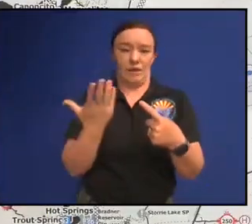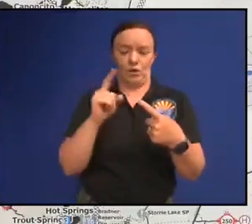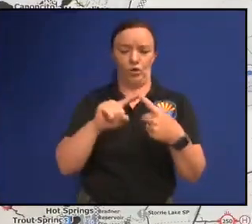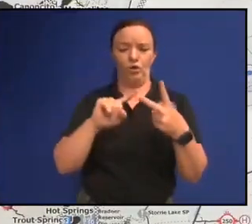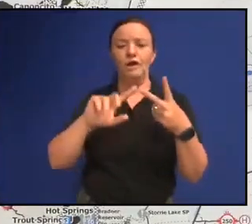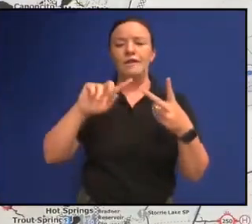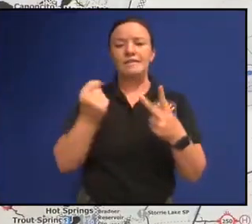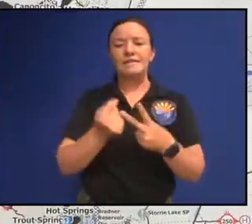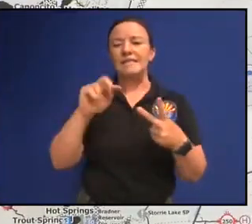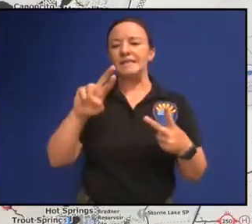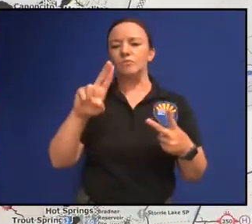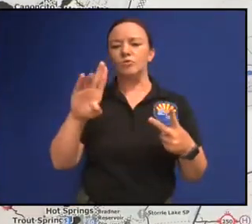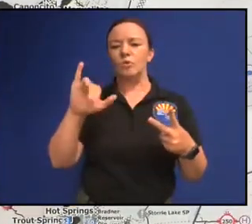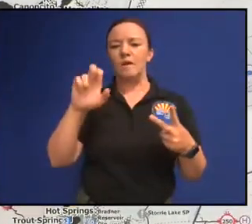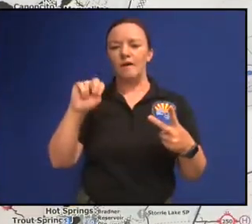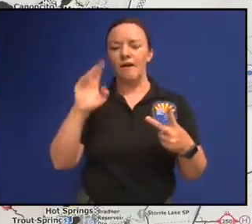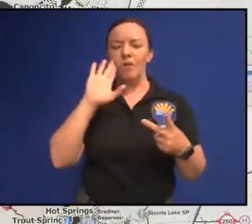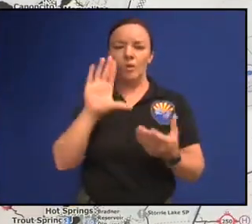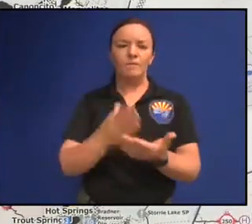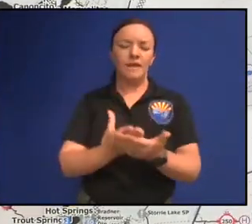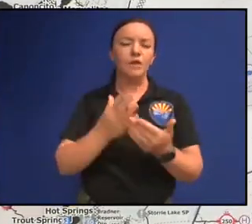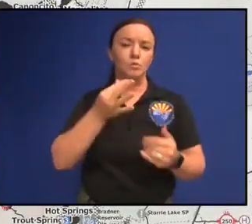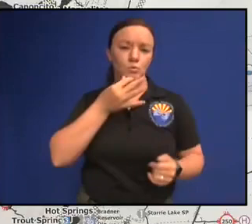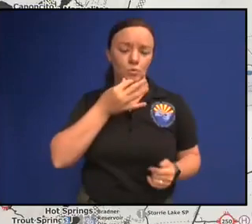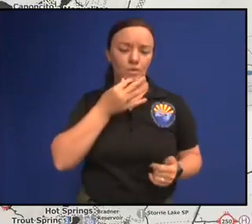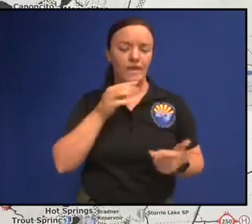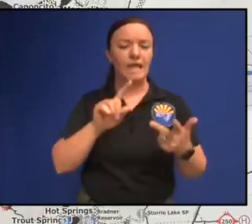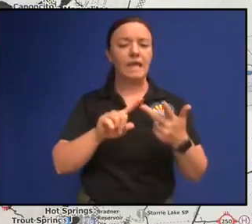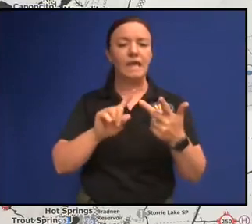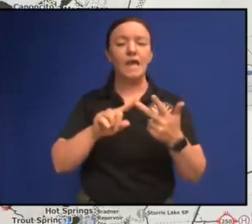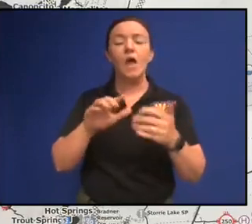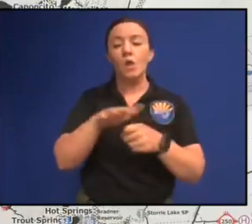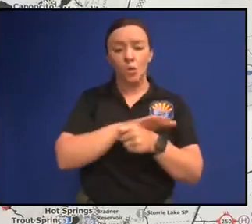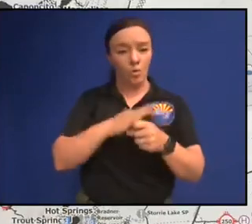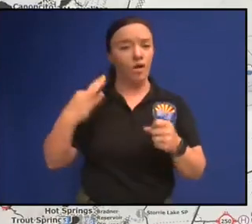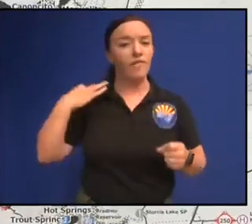THE NATIONAL GUARD WHO ARE HELPING US WITH OUR SANDBAG,